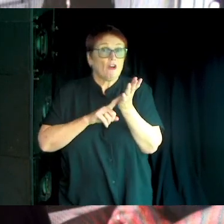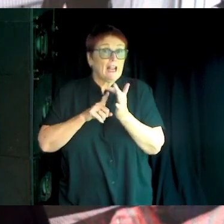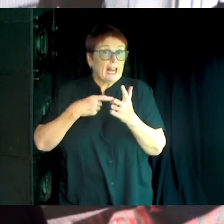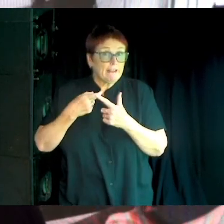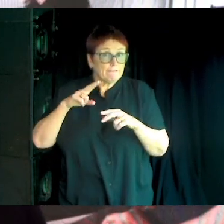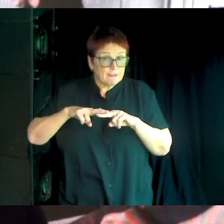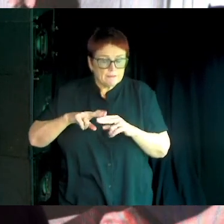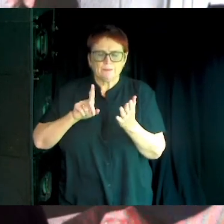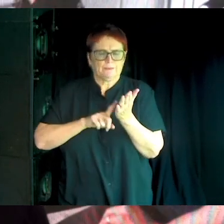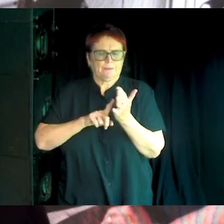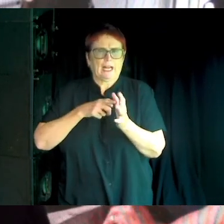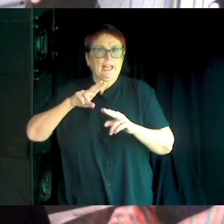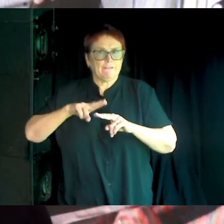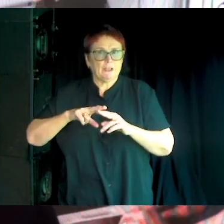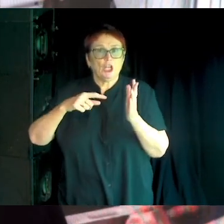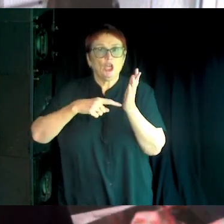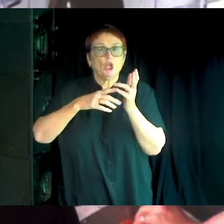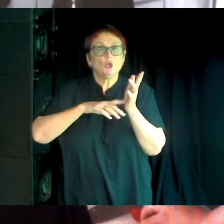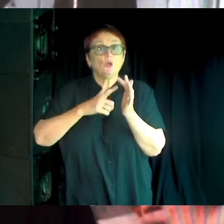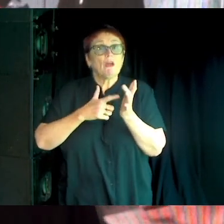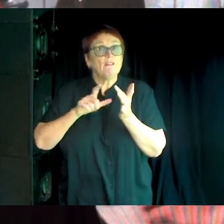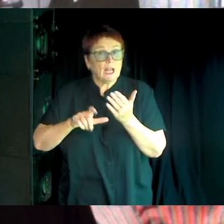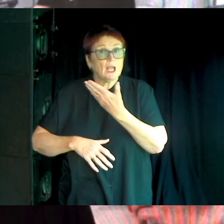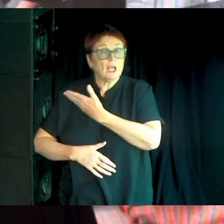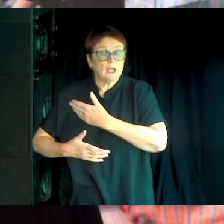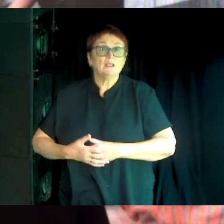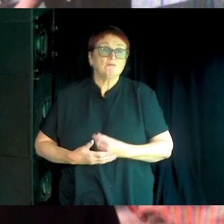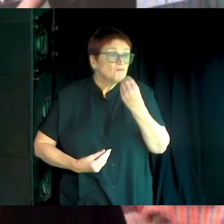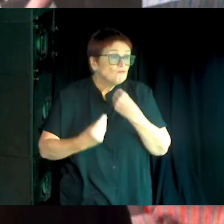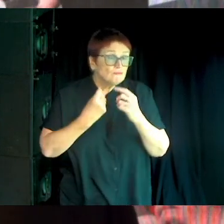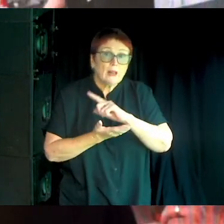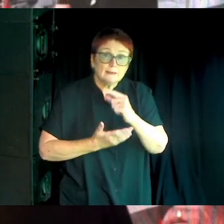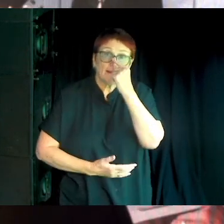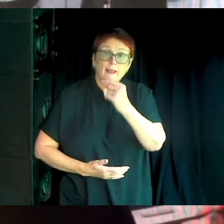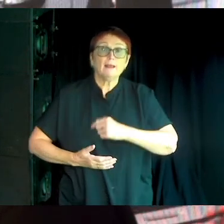and this is the turmeric leaf for decorations but you can also get it later and we also have